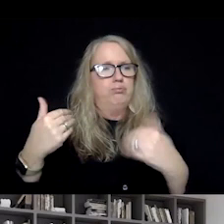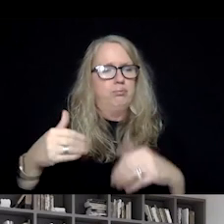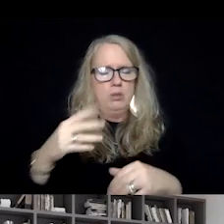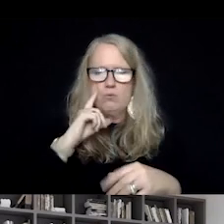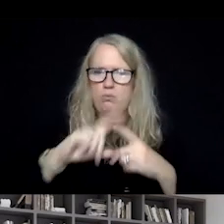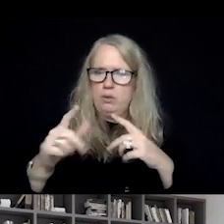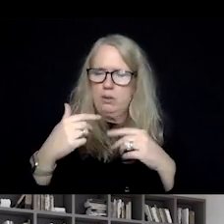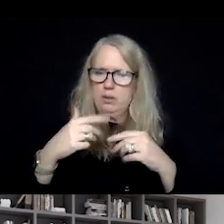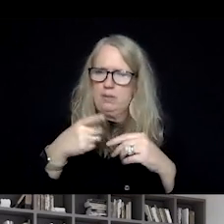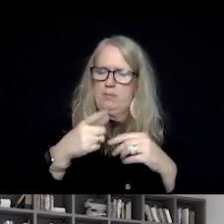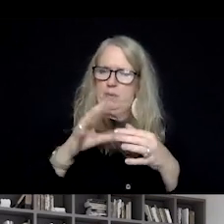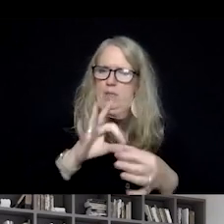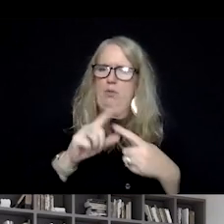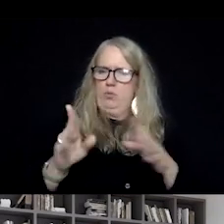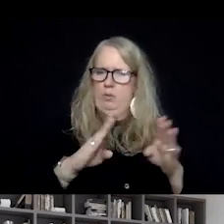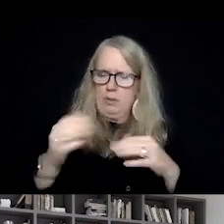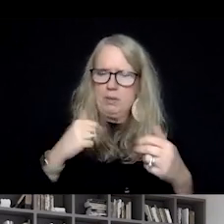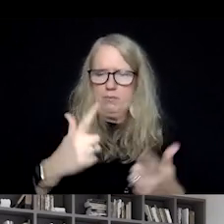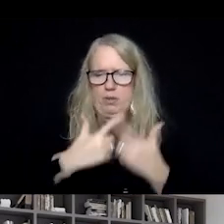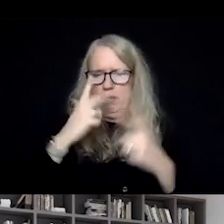INFLUENCE THE BEHAVIORAL CHOICES AND ENVIRONMENT IMPACTS